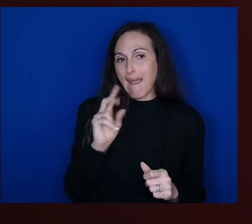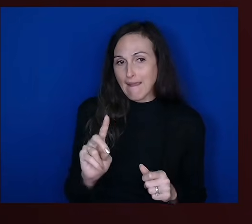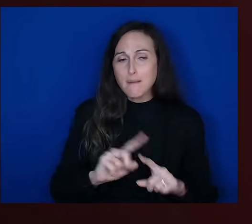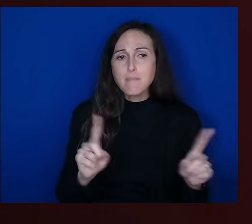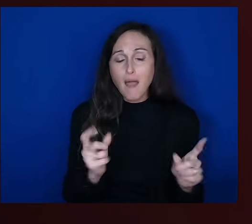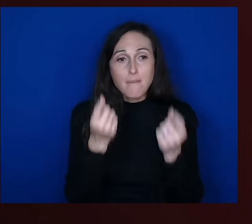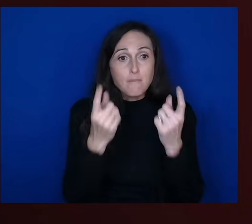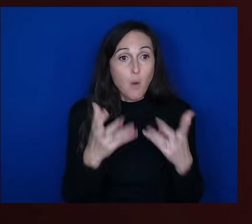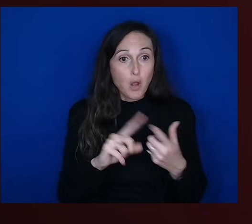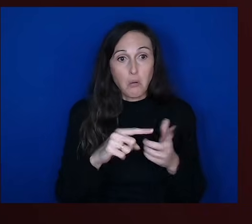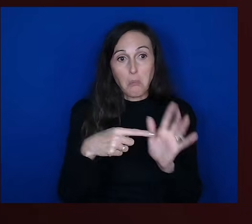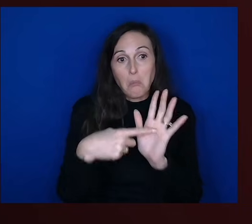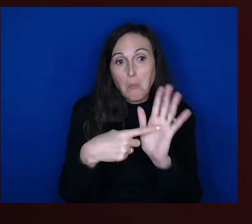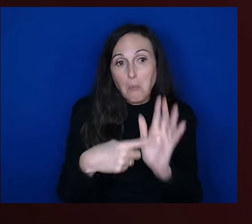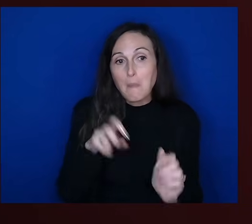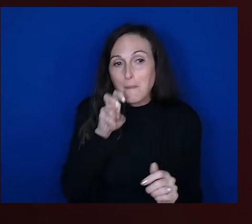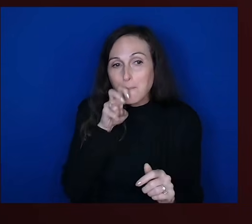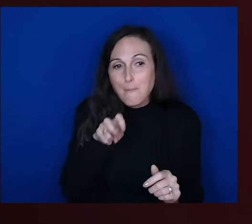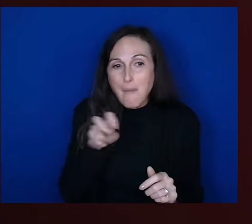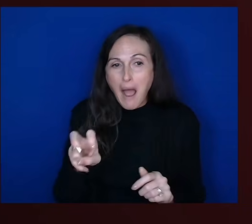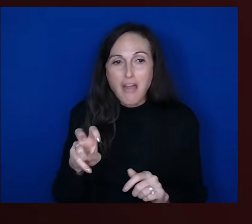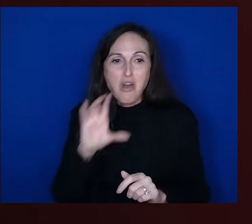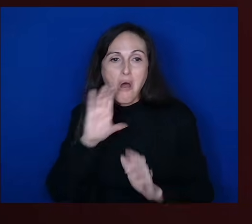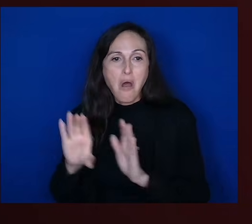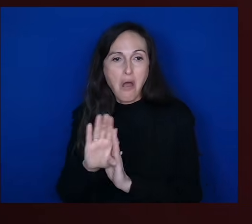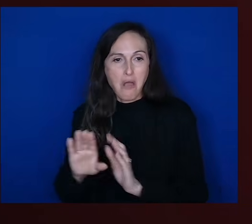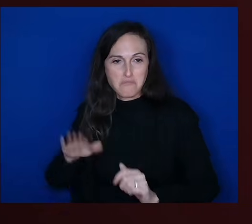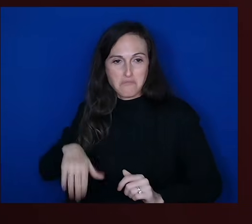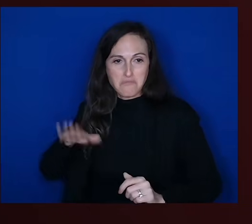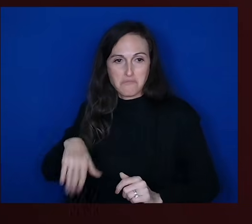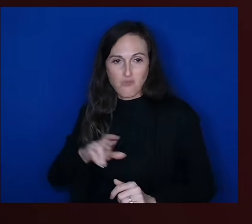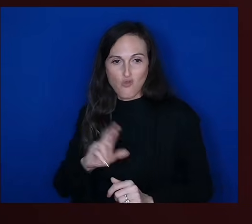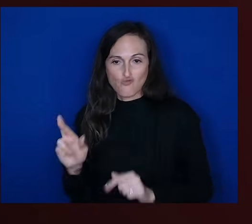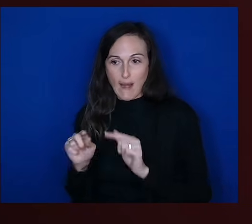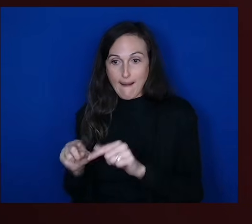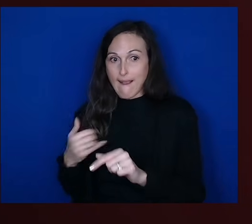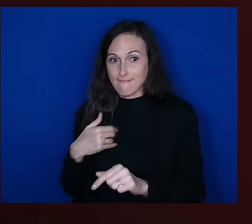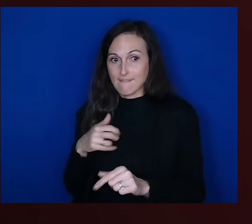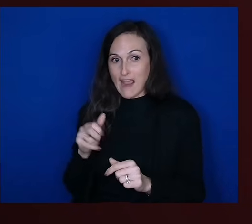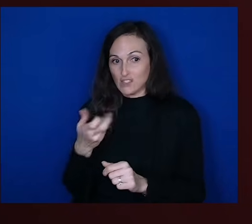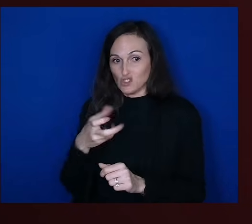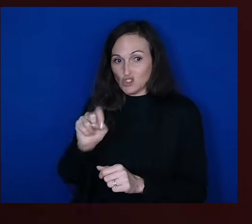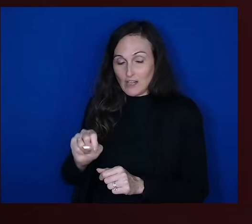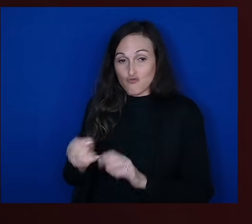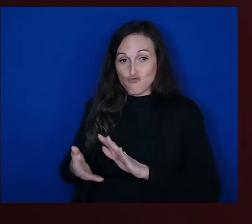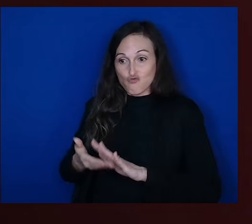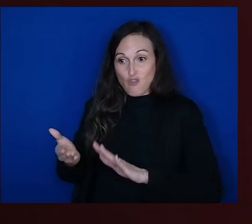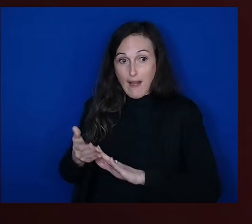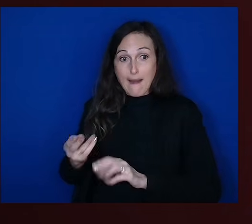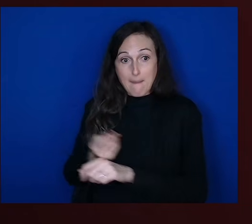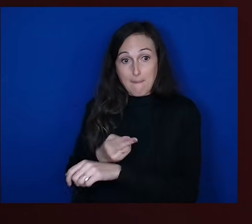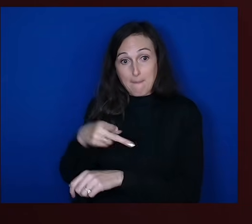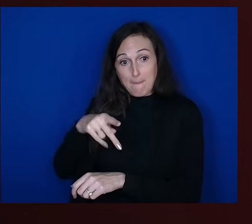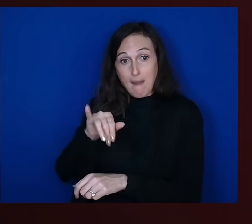the Python logo in the lower right, so there is an agent that is running in Python. And the reason why I'm sharing